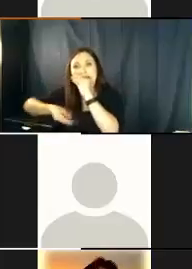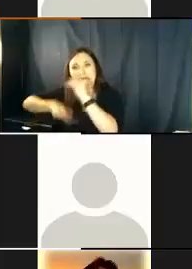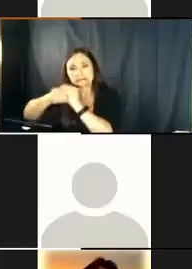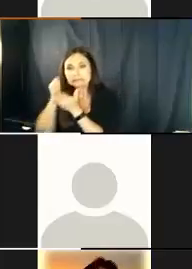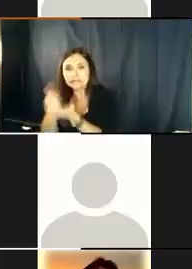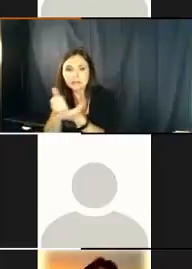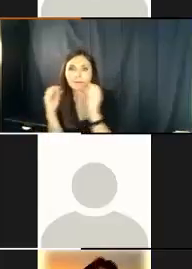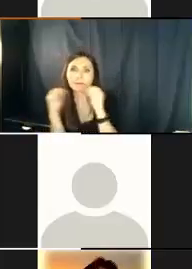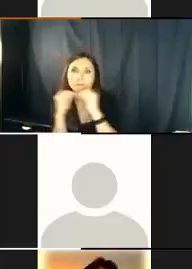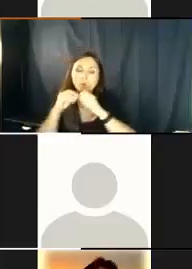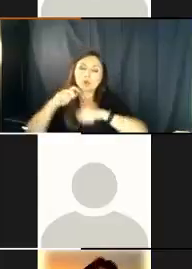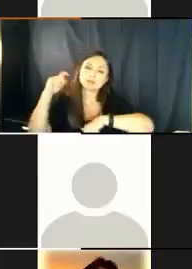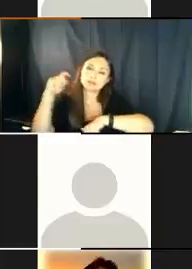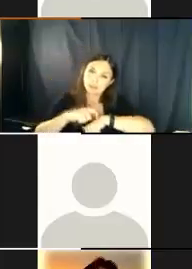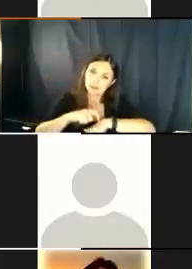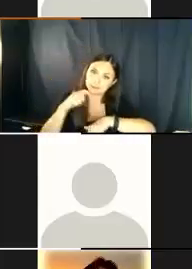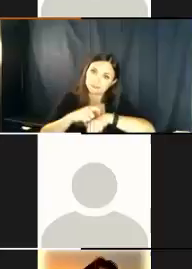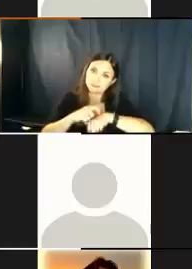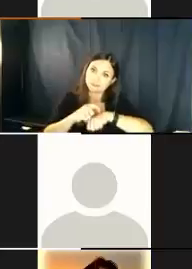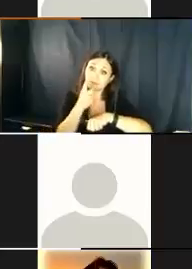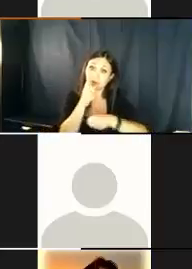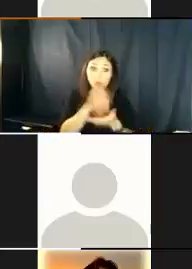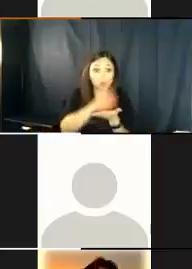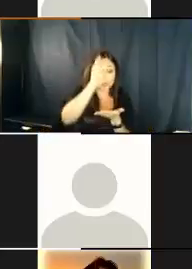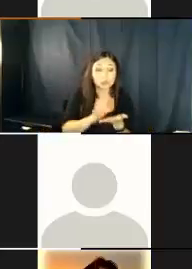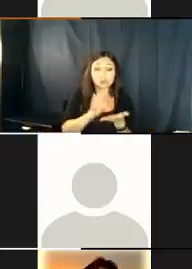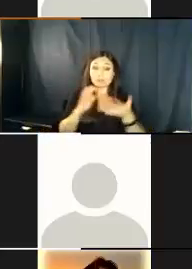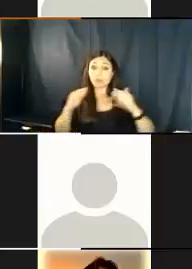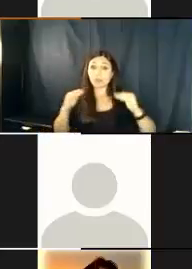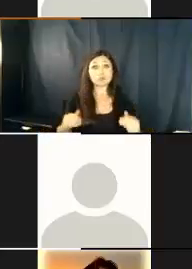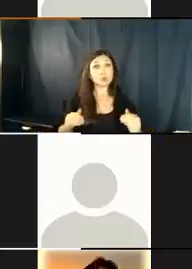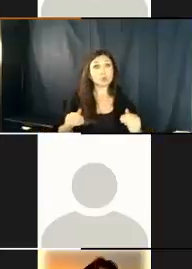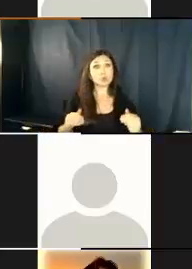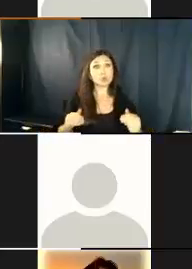And so one student may progress to a different point than another student over the course